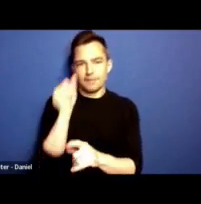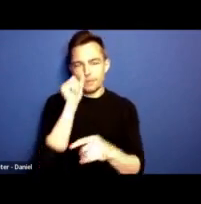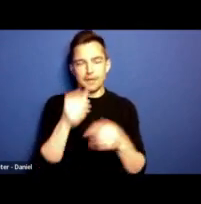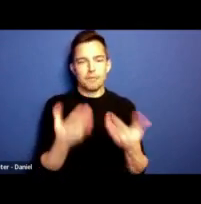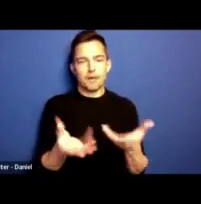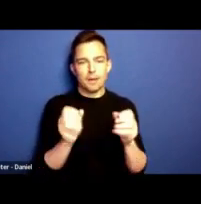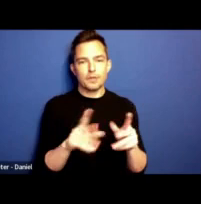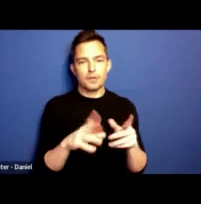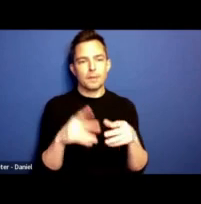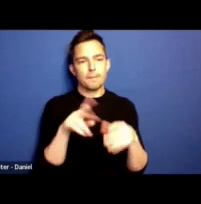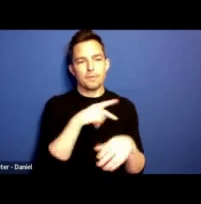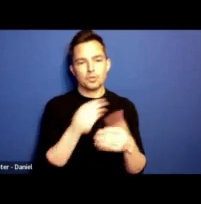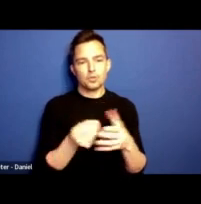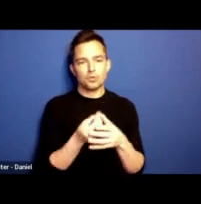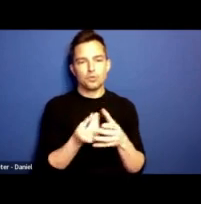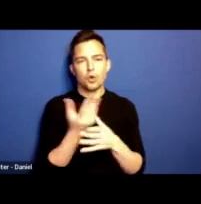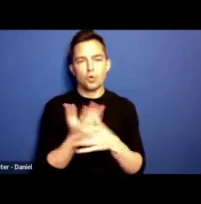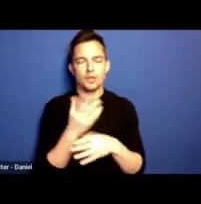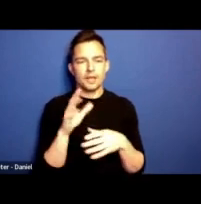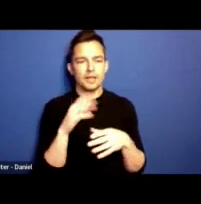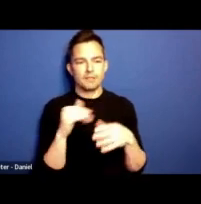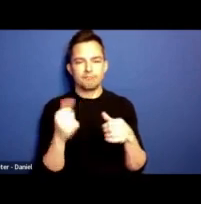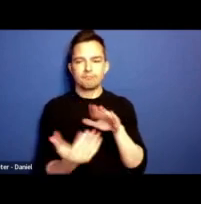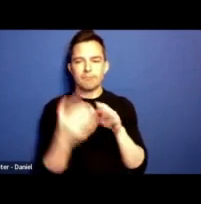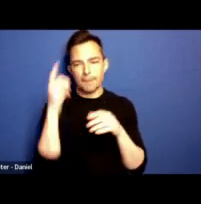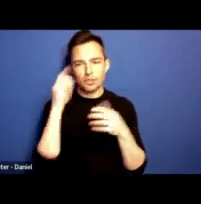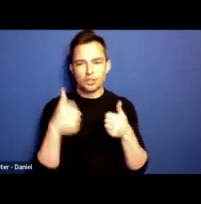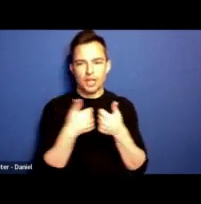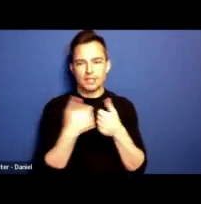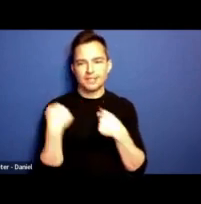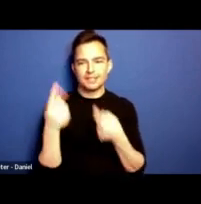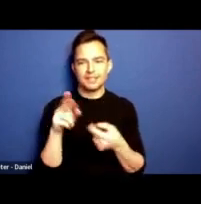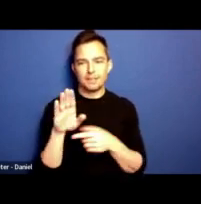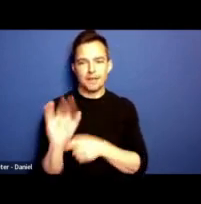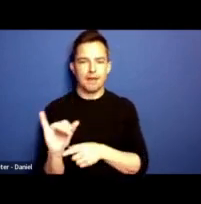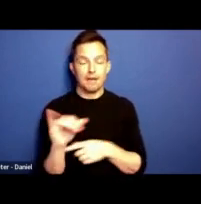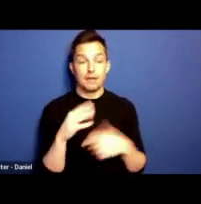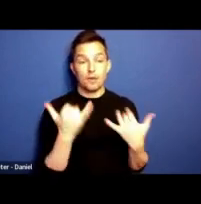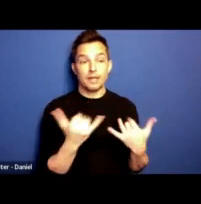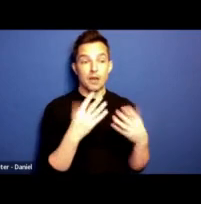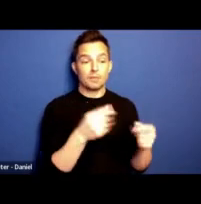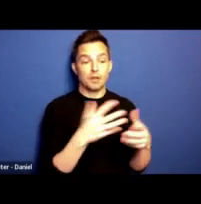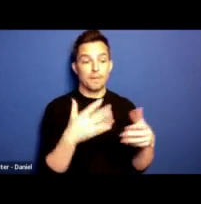understanding my mental challenge as a result of my TBI. Right now, I'm spending a lot of my time working in within the